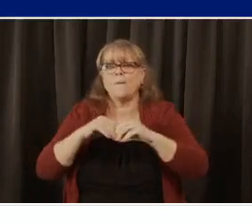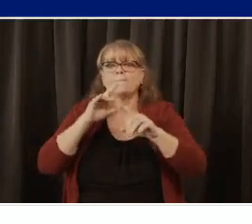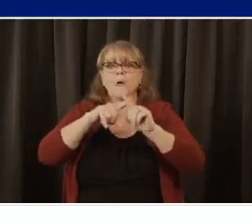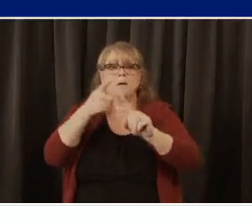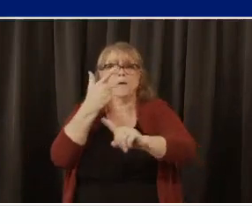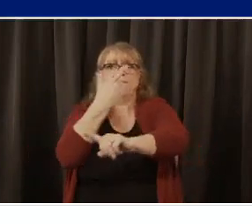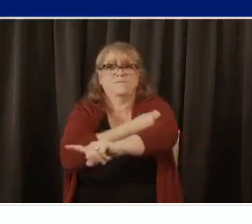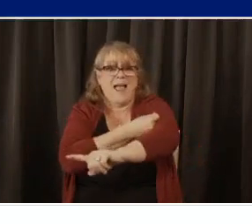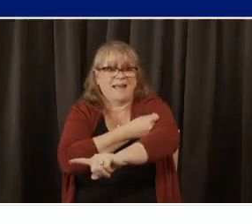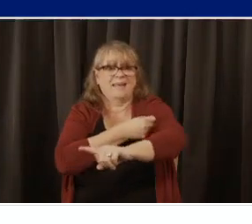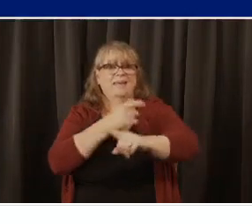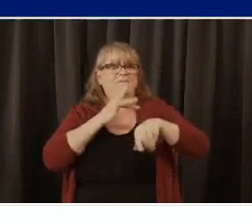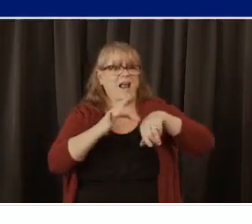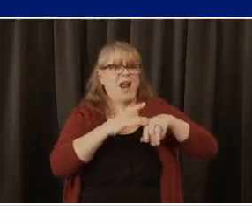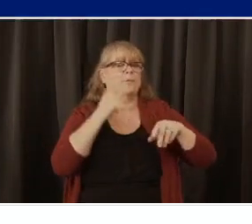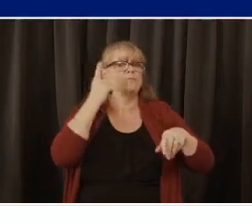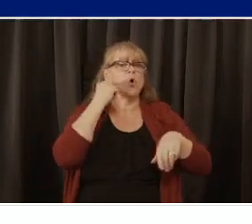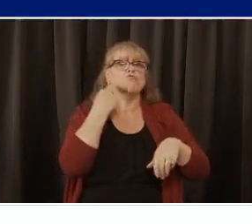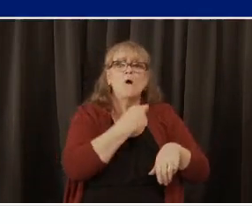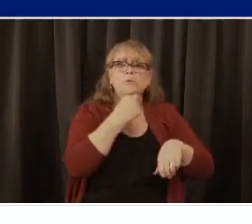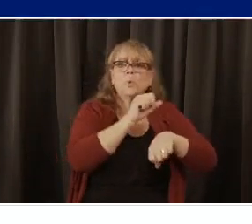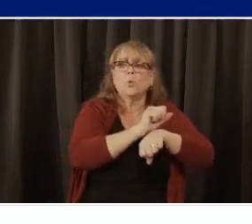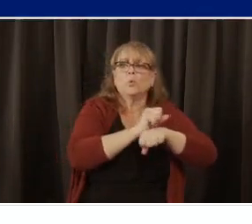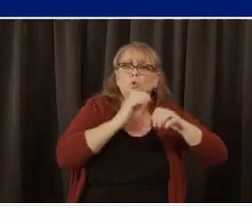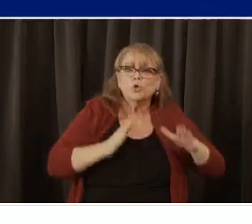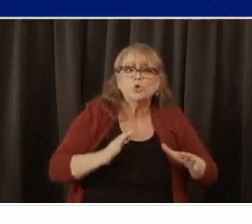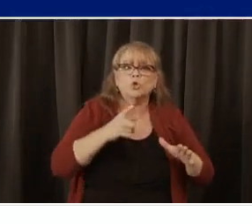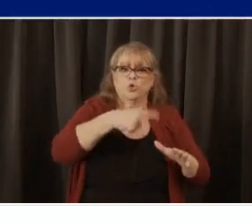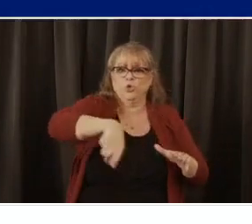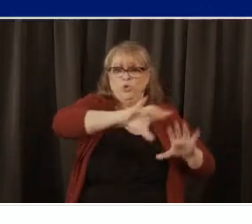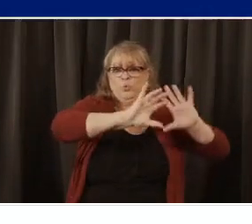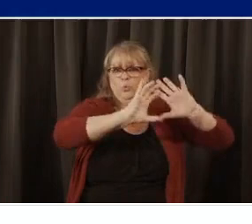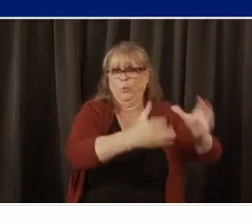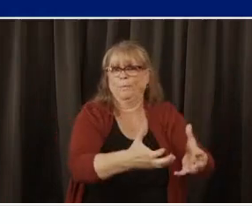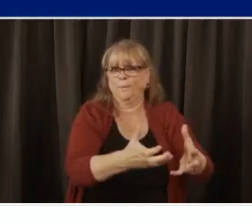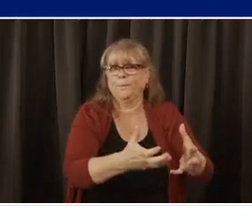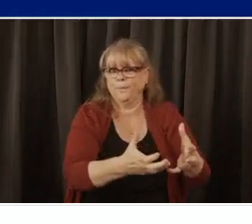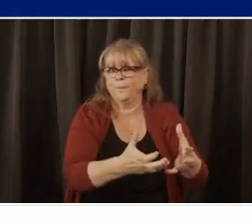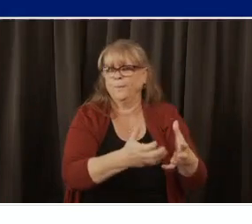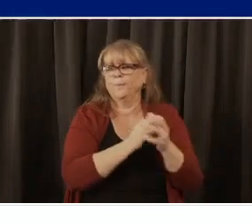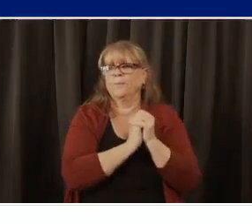a big difference to get that diagnosis, early on because again, especially somebody could be an